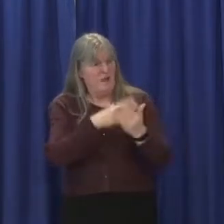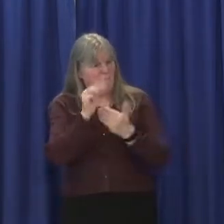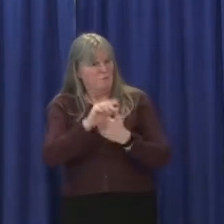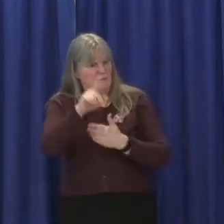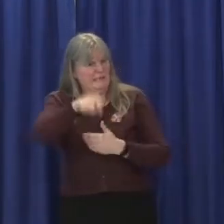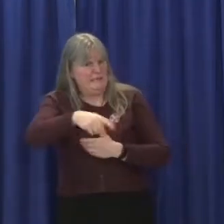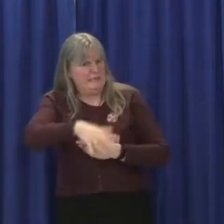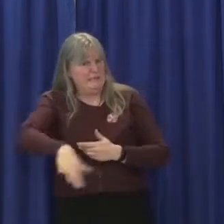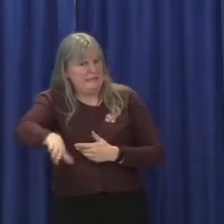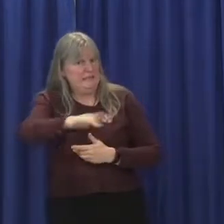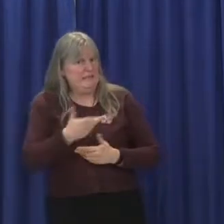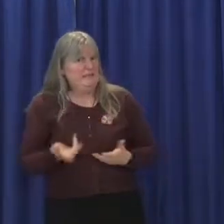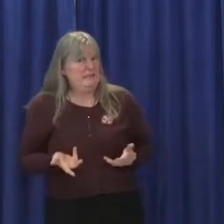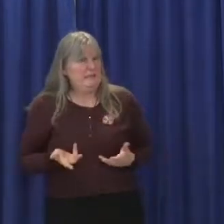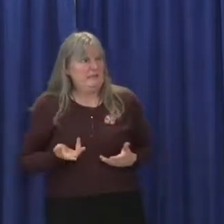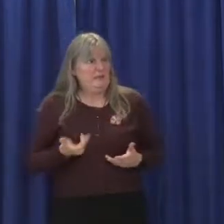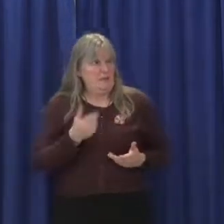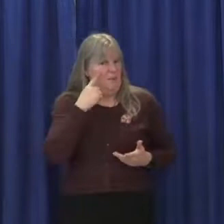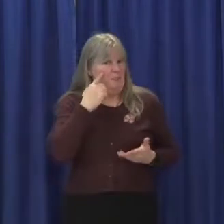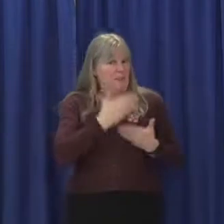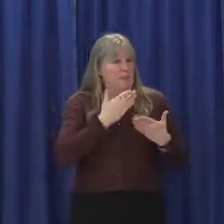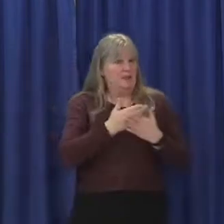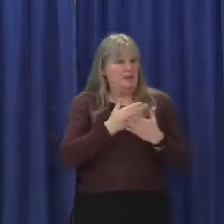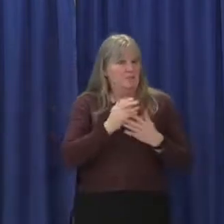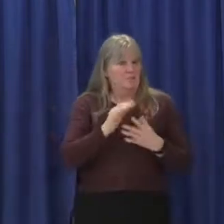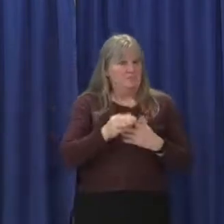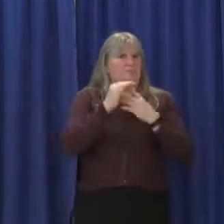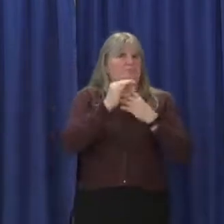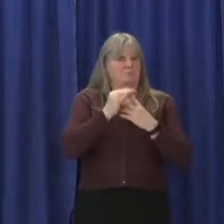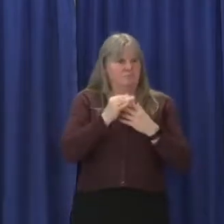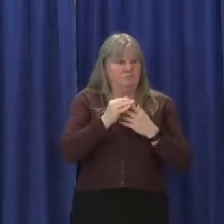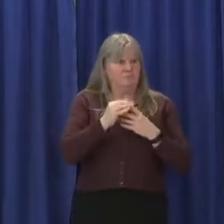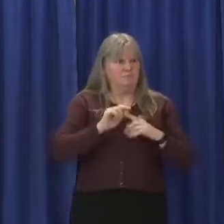now? If there is any consideration to make an exception are to make those kinds of support